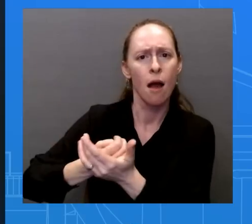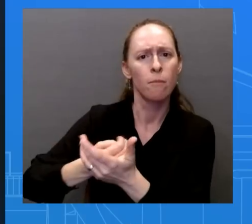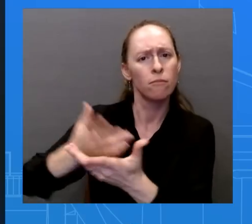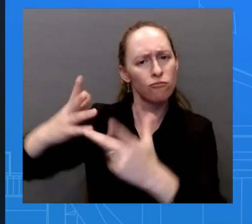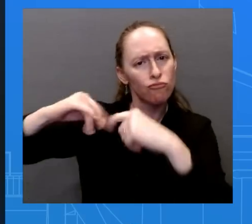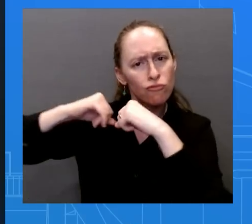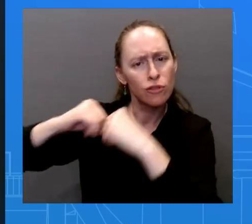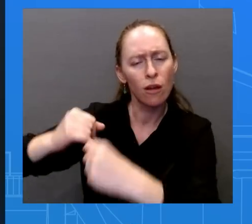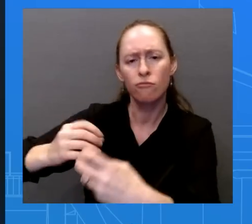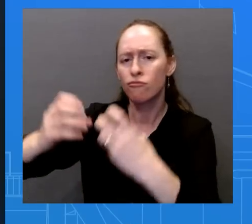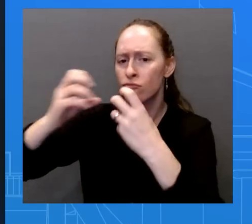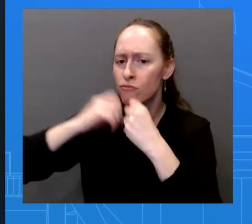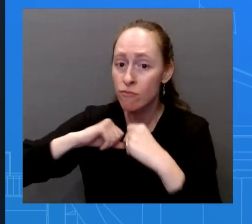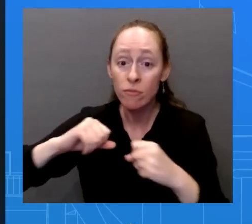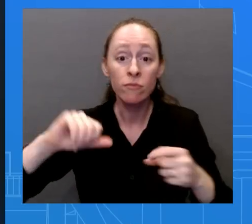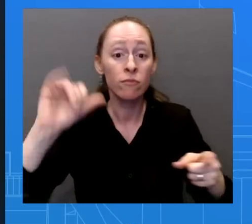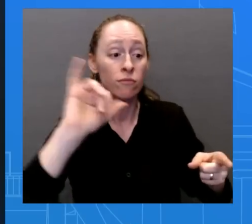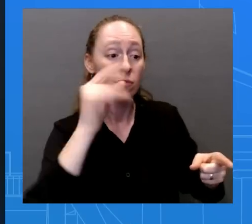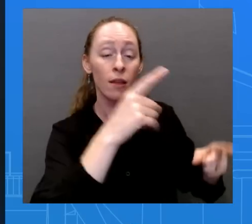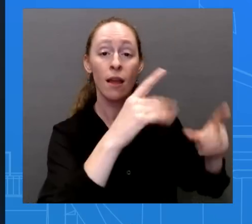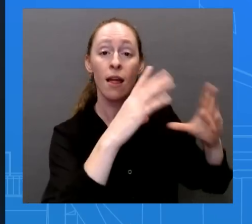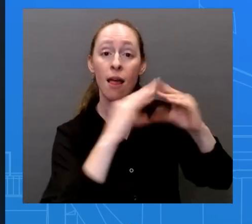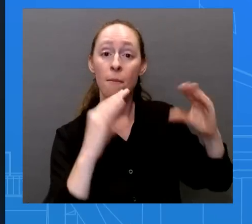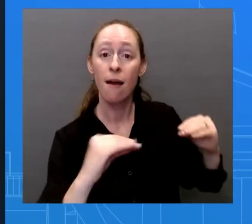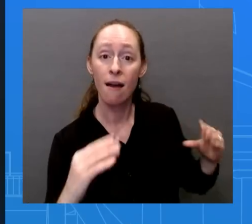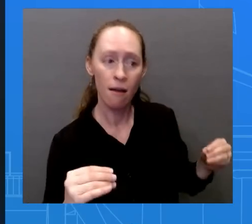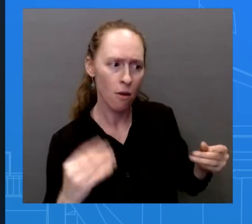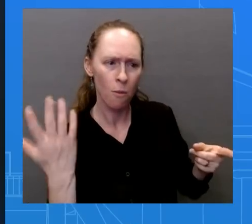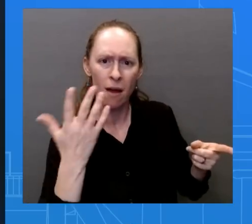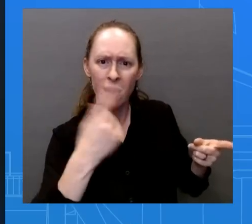to begin its own exploitation of energy resources